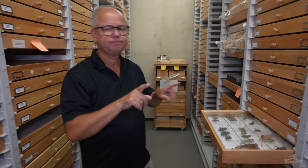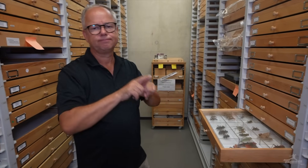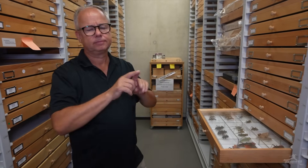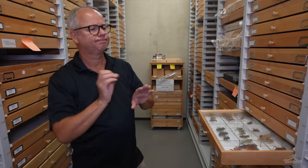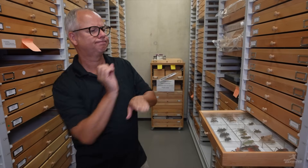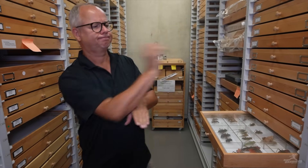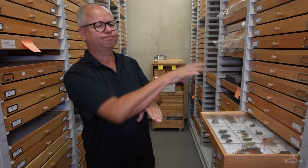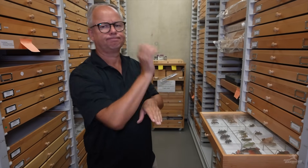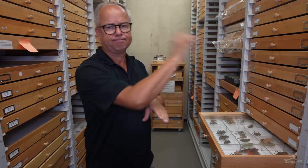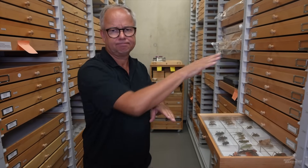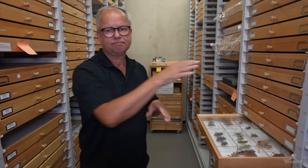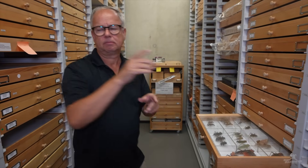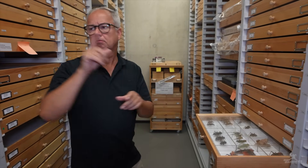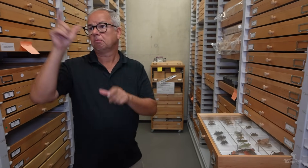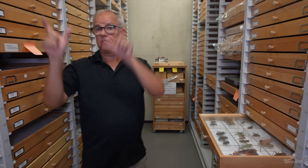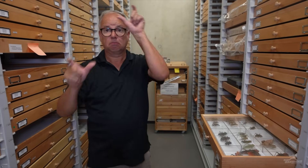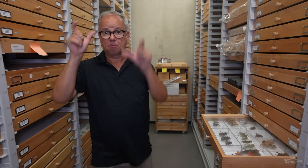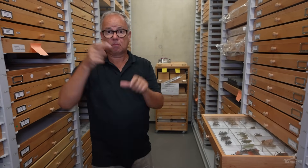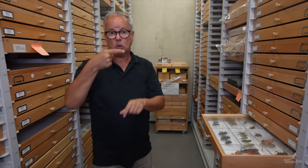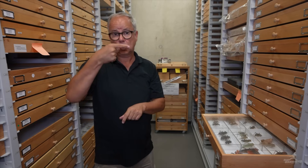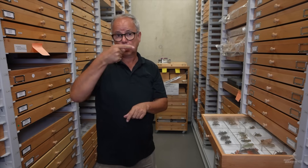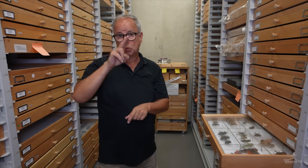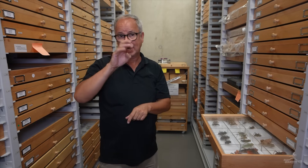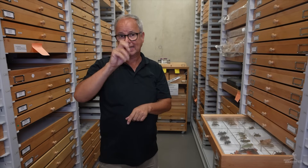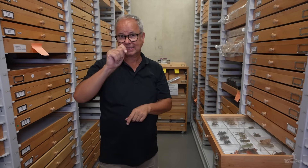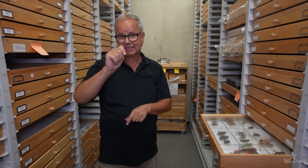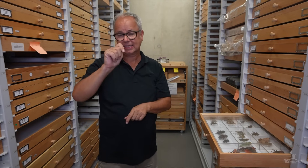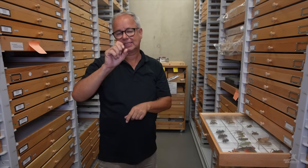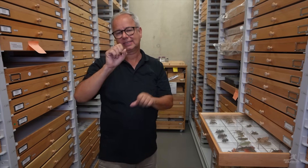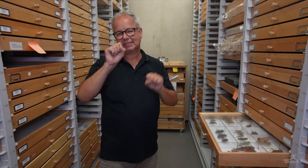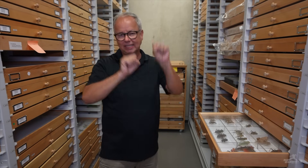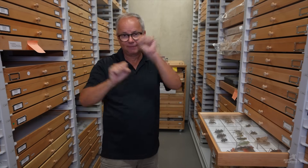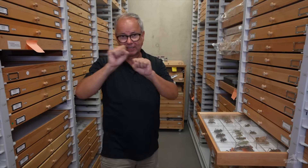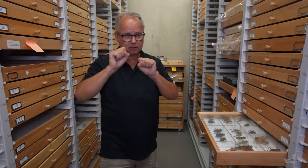I’ll call on a guest scientist for